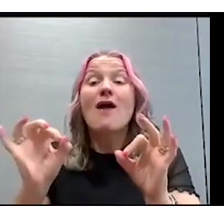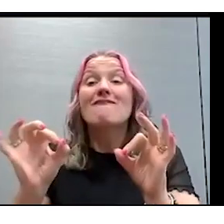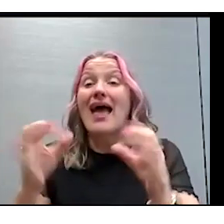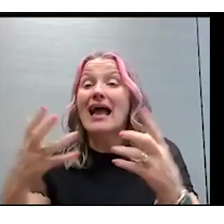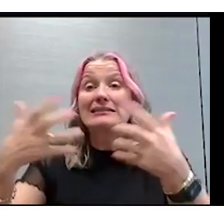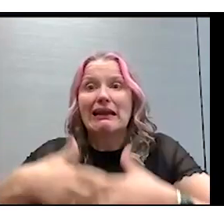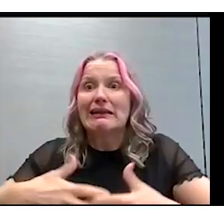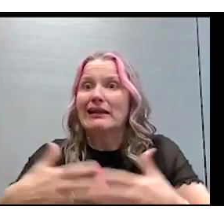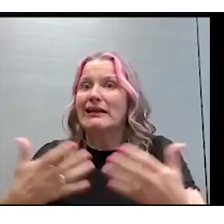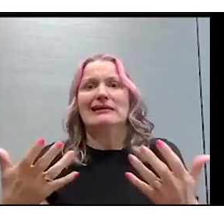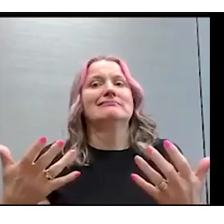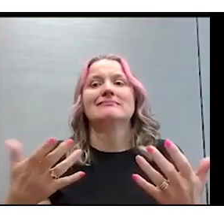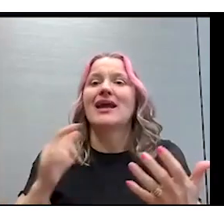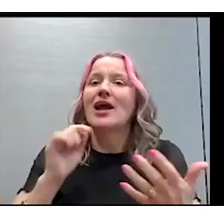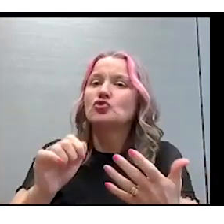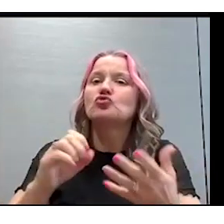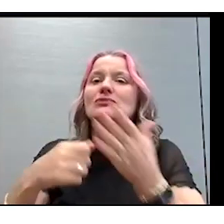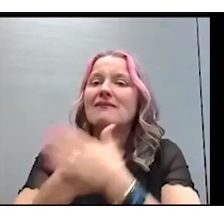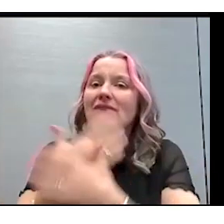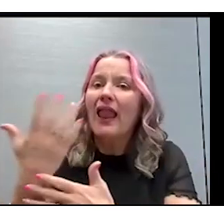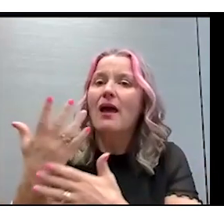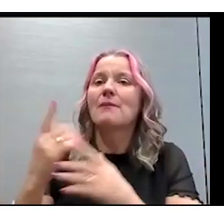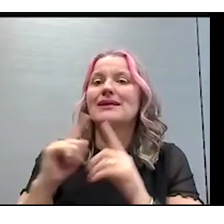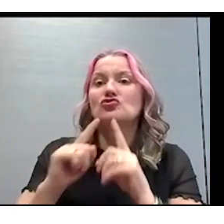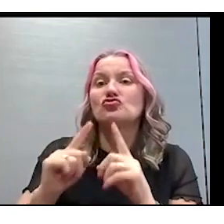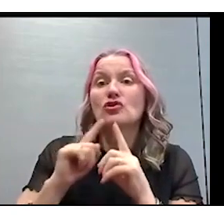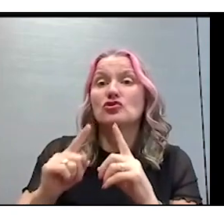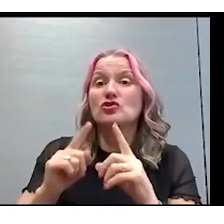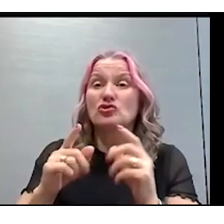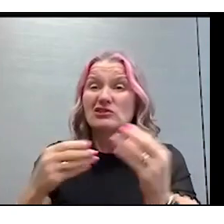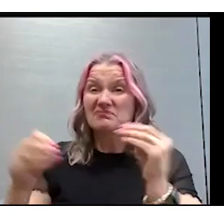As you're developing these instructions, play around with options